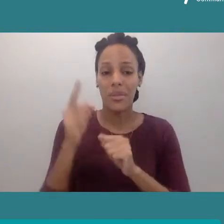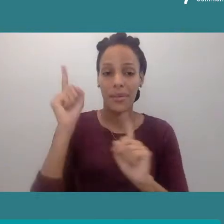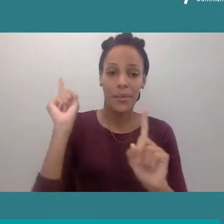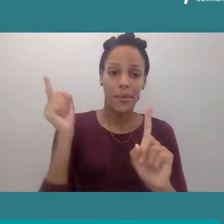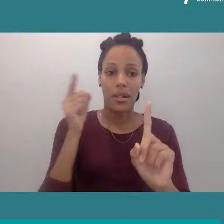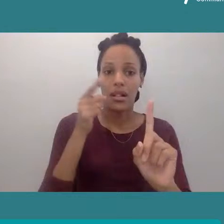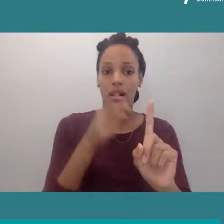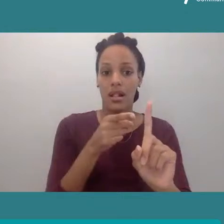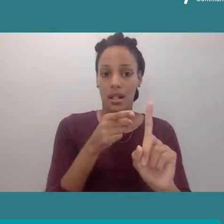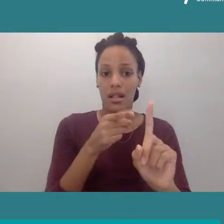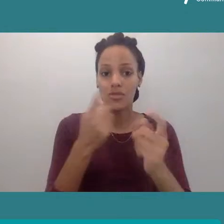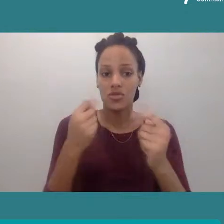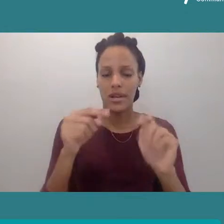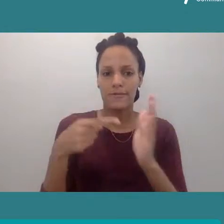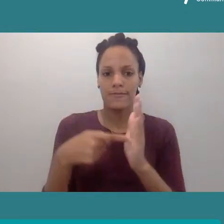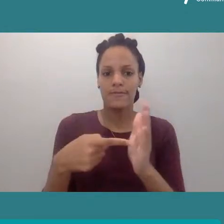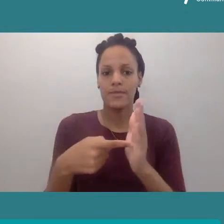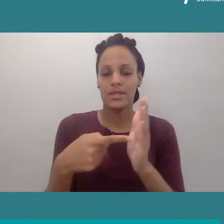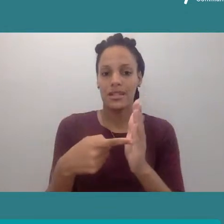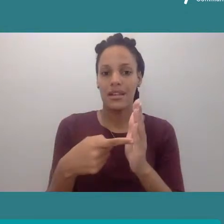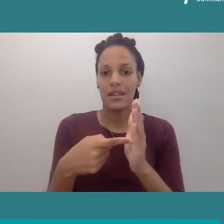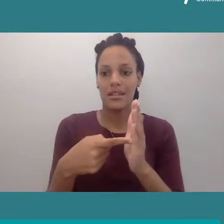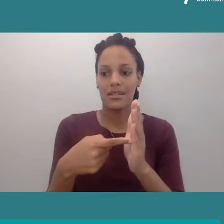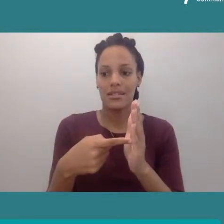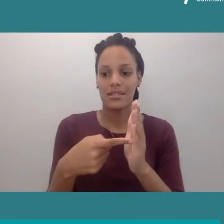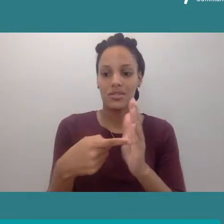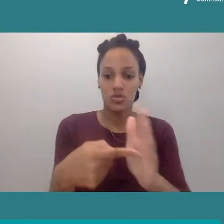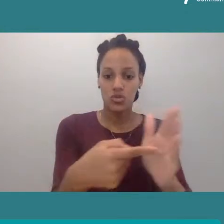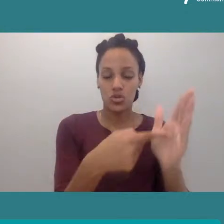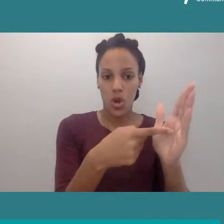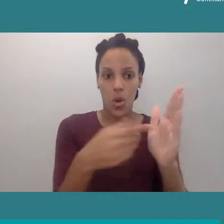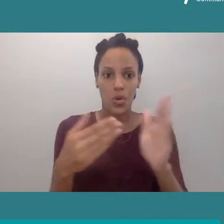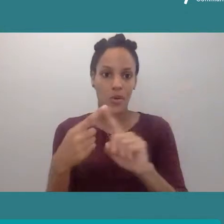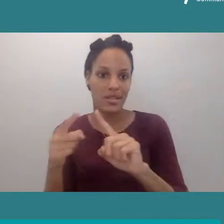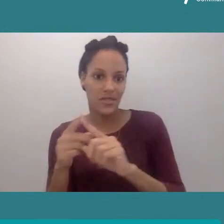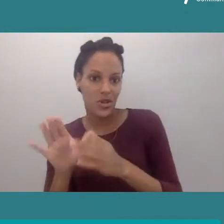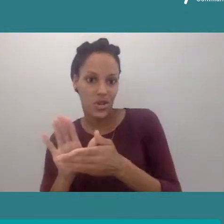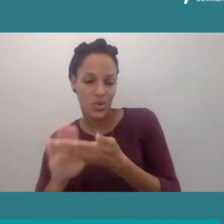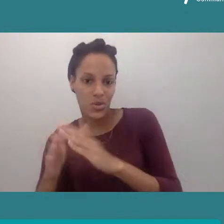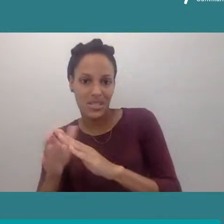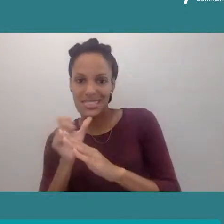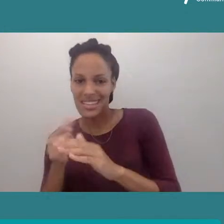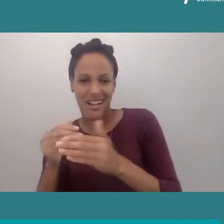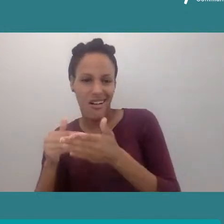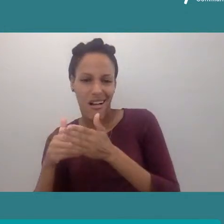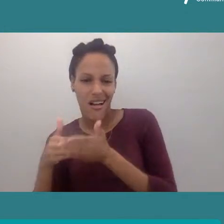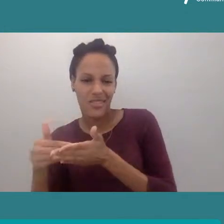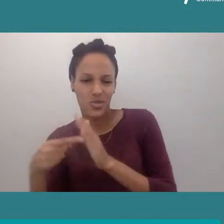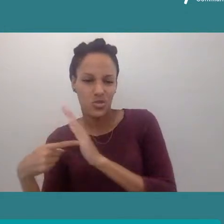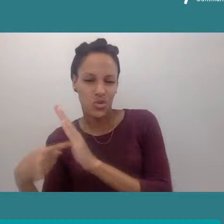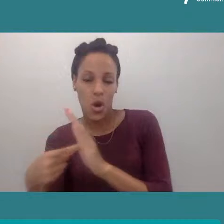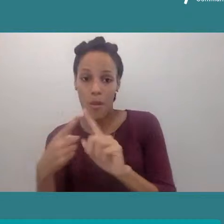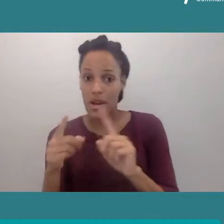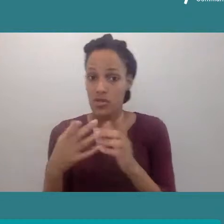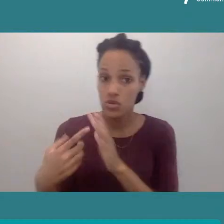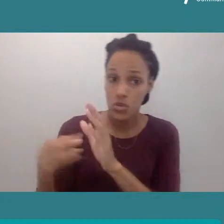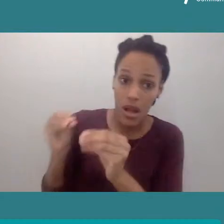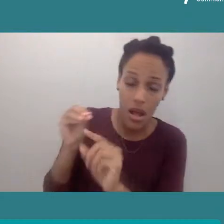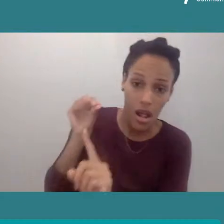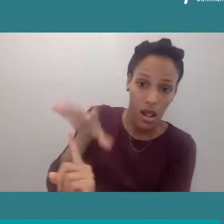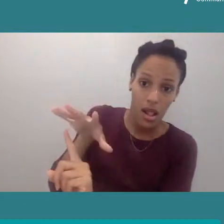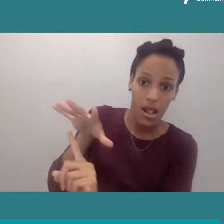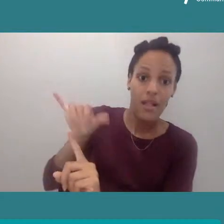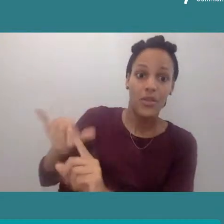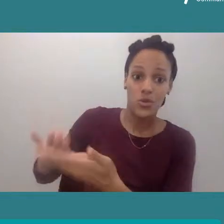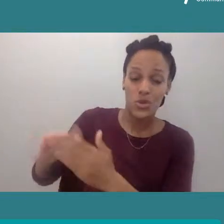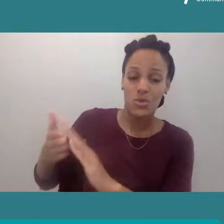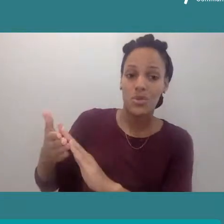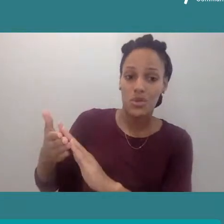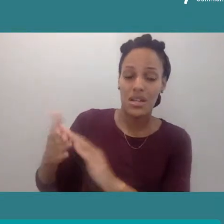you know, under-represented communities, particularly like people, but also neuro- diverse superheroes.